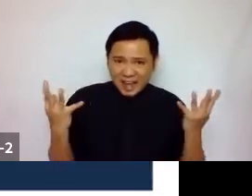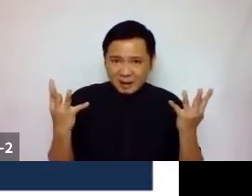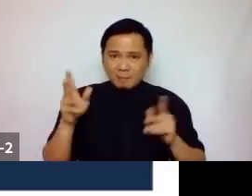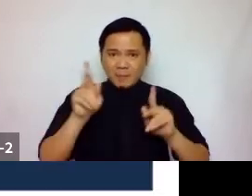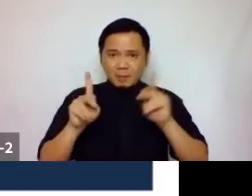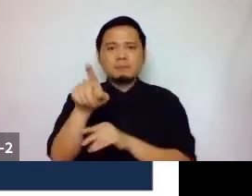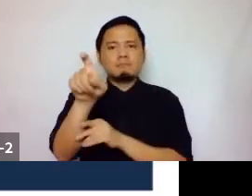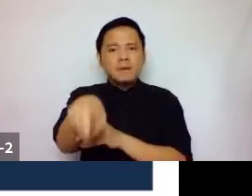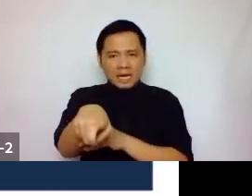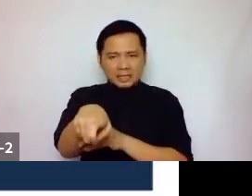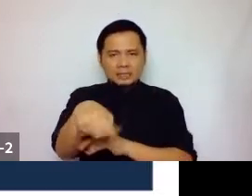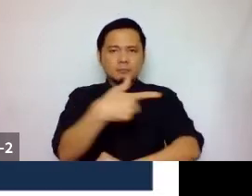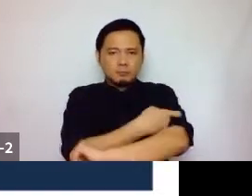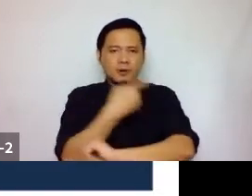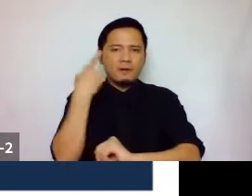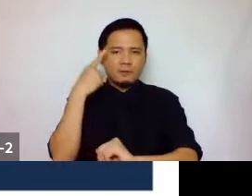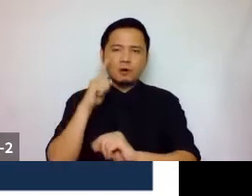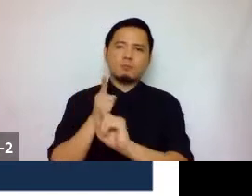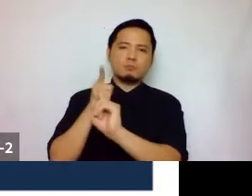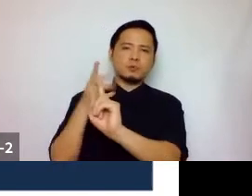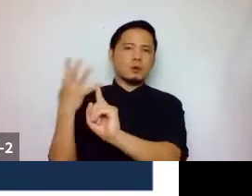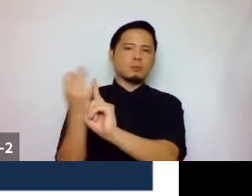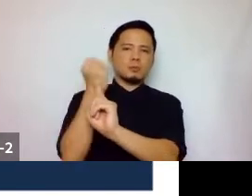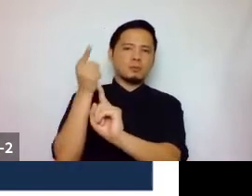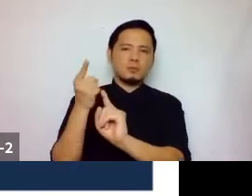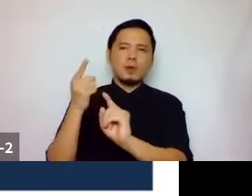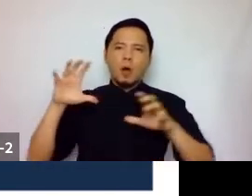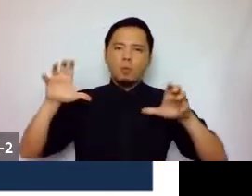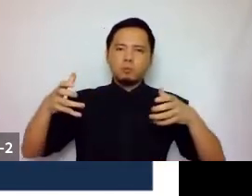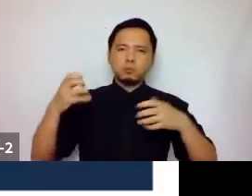And right now that is almost 67% or 70%.